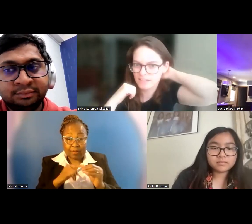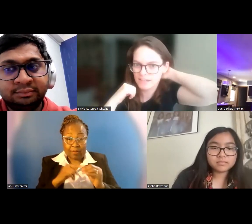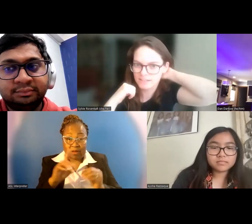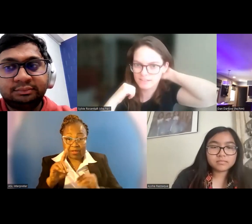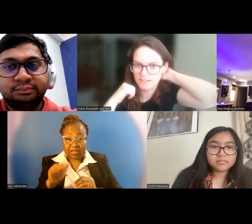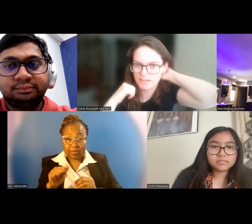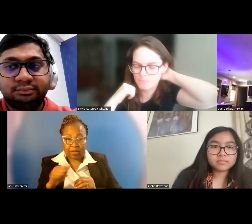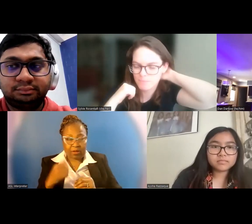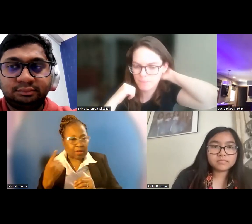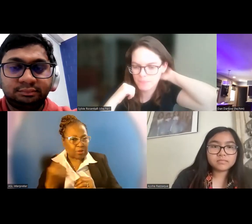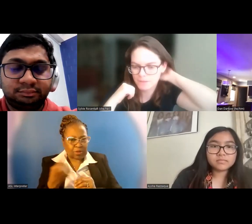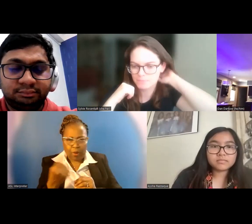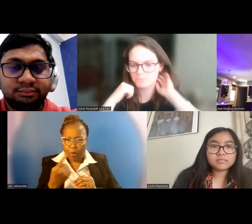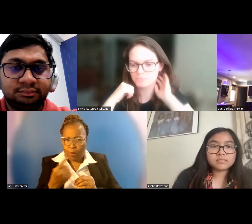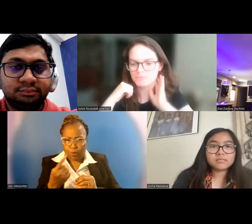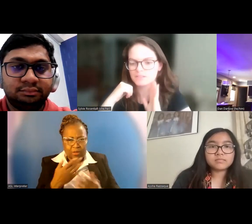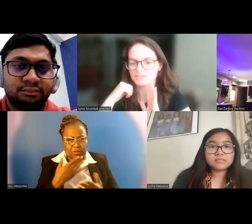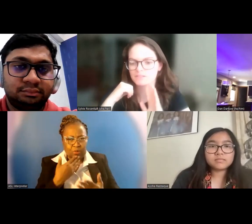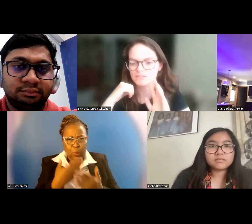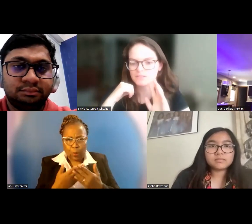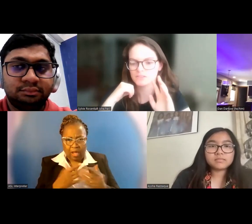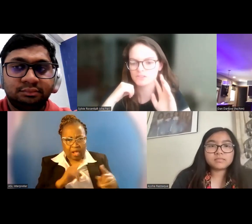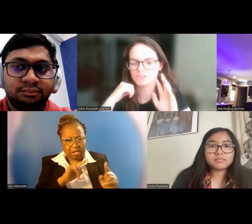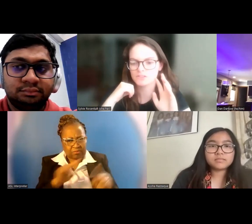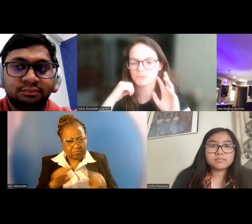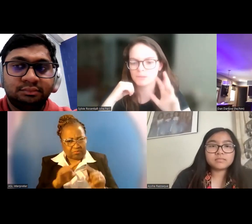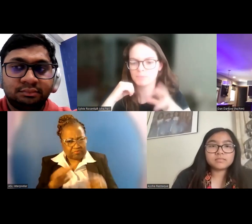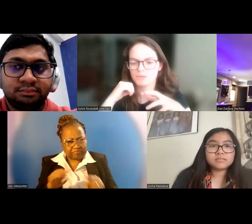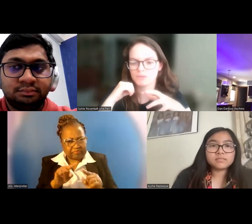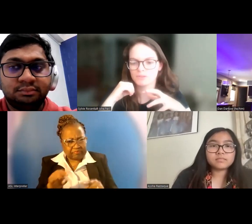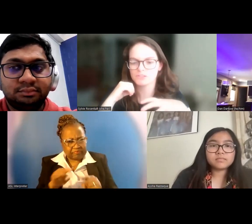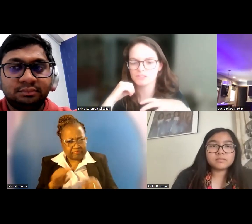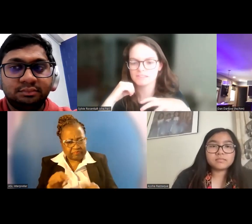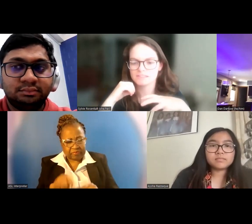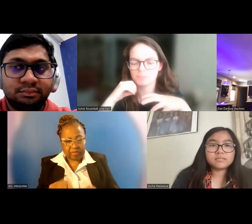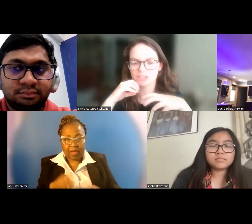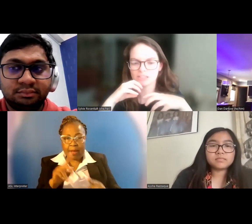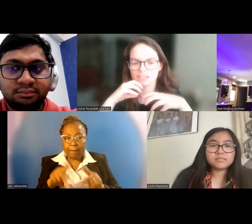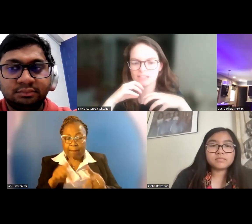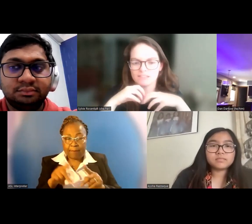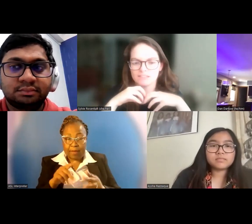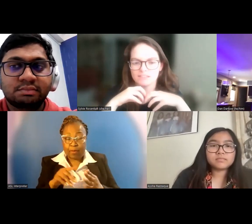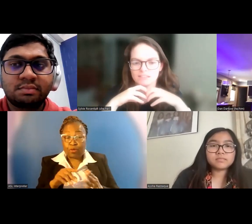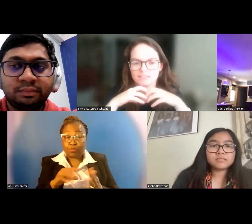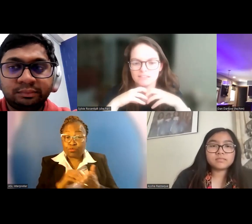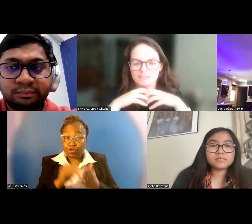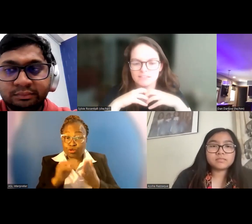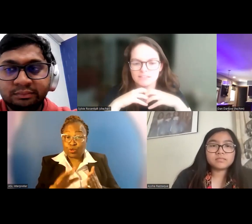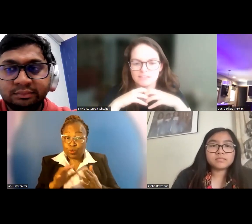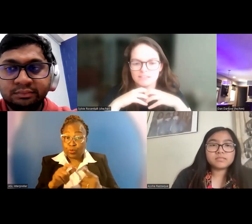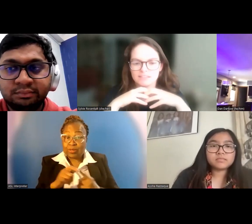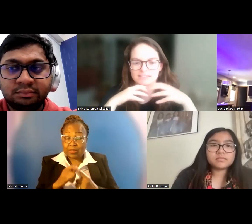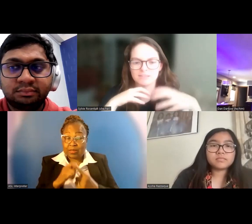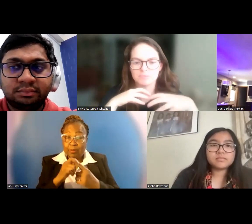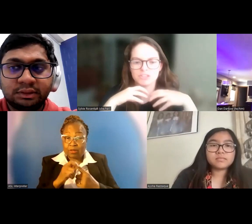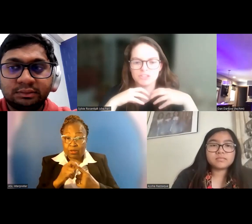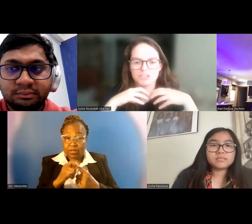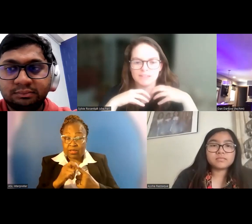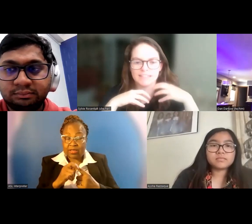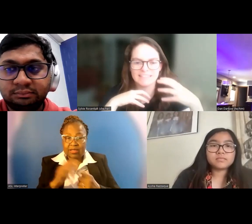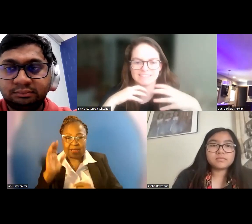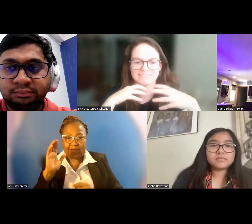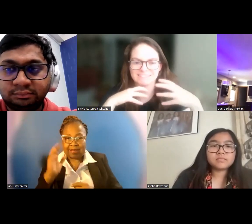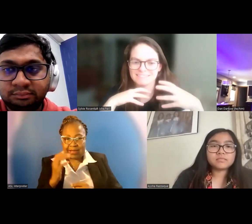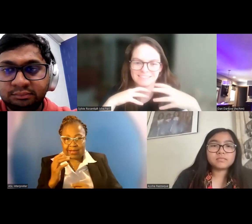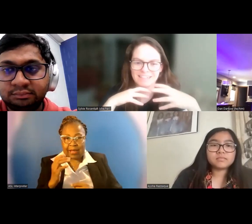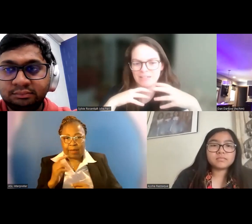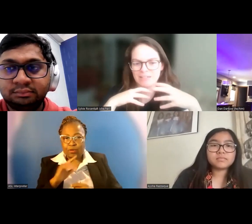and people, students especially seemed to relate